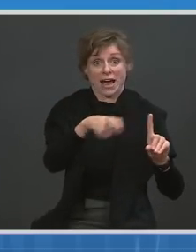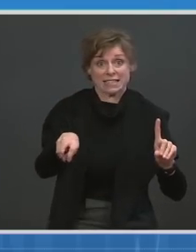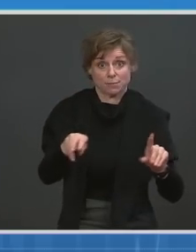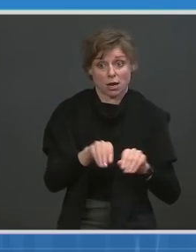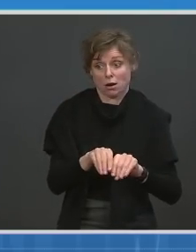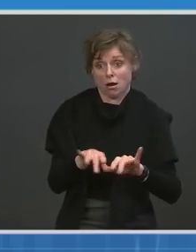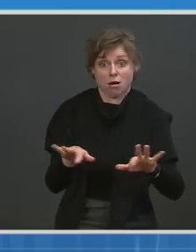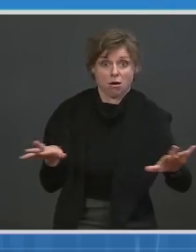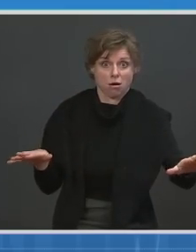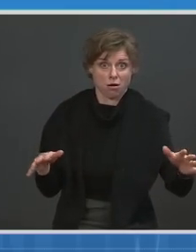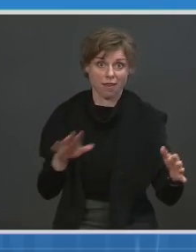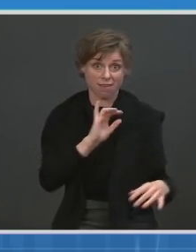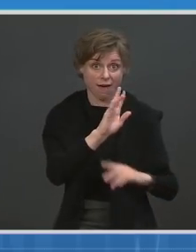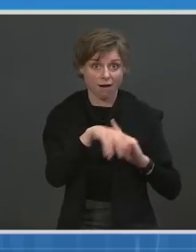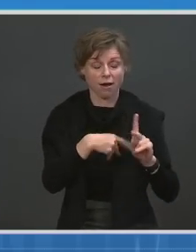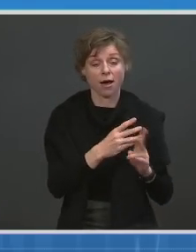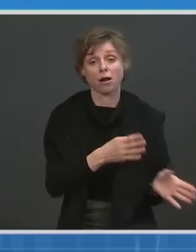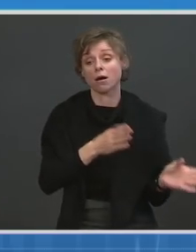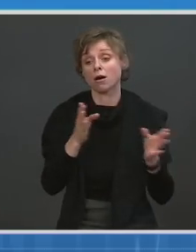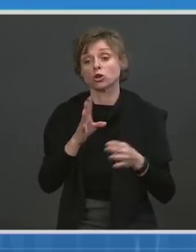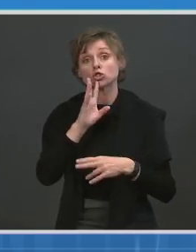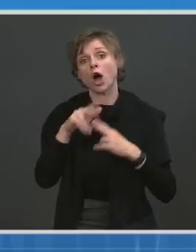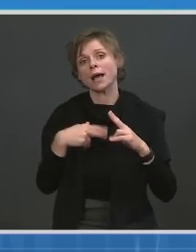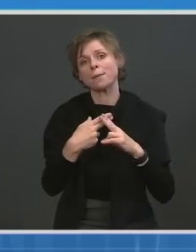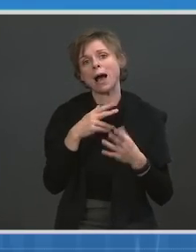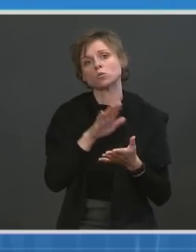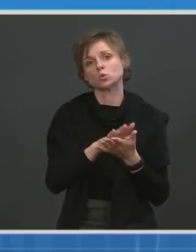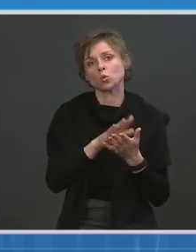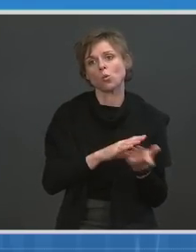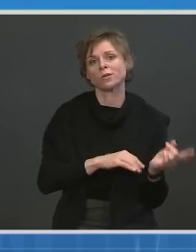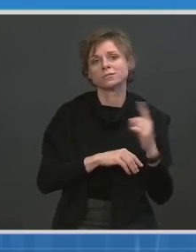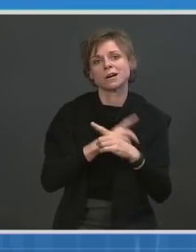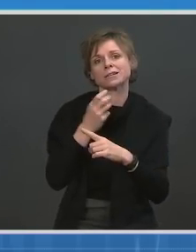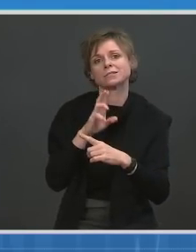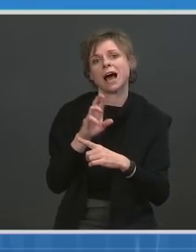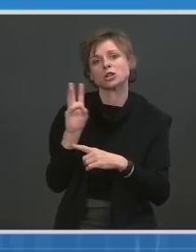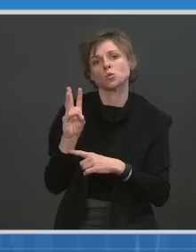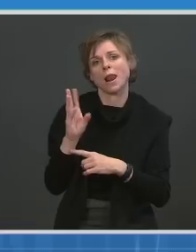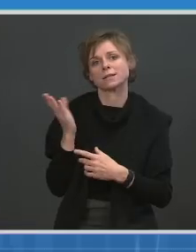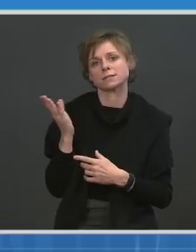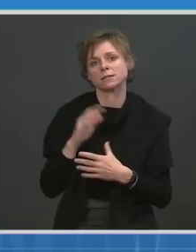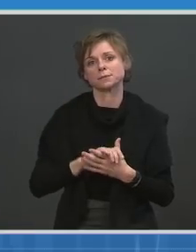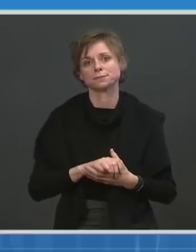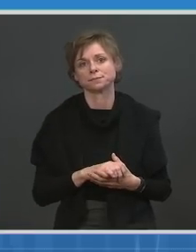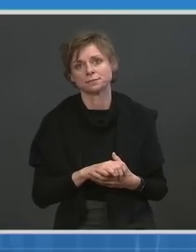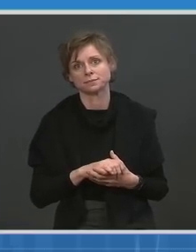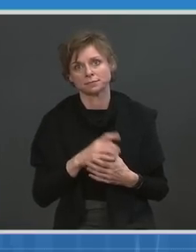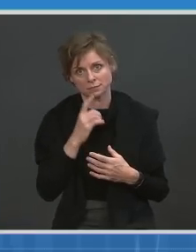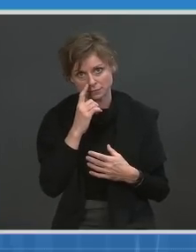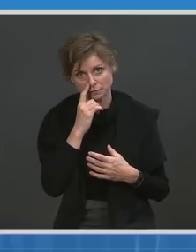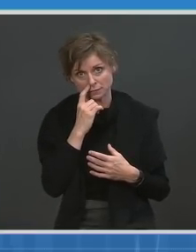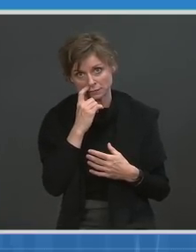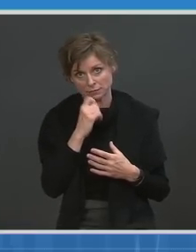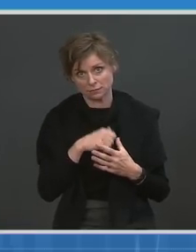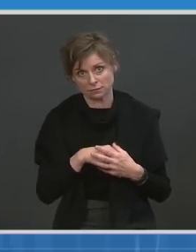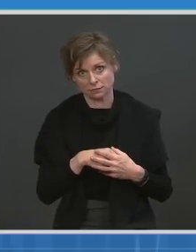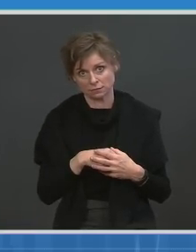Regarding the school situation, I'll hand that back to Dr. Walensky. Dr. Walensky: And what we can say is that it is,